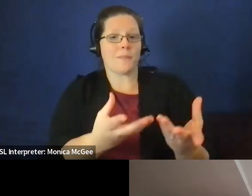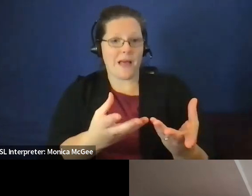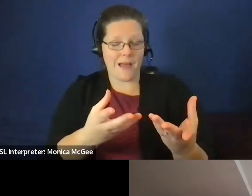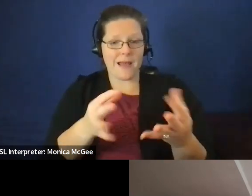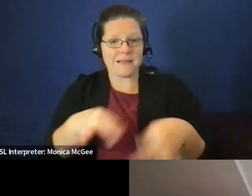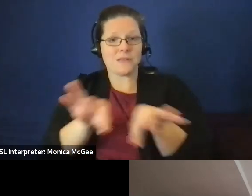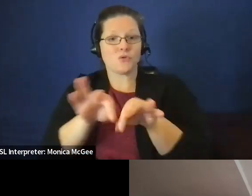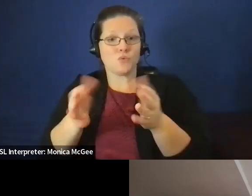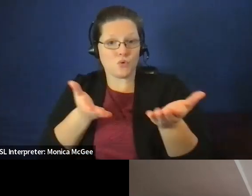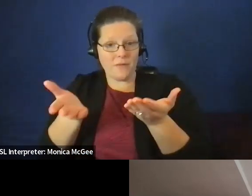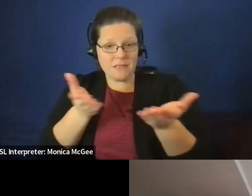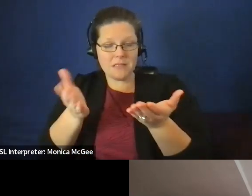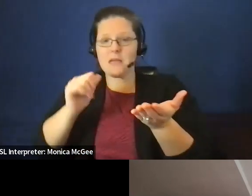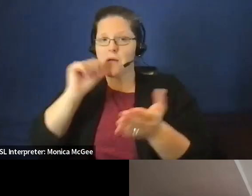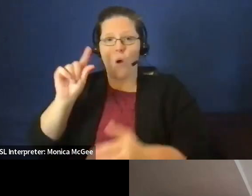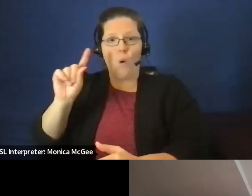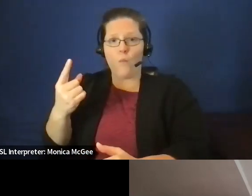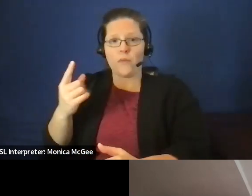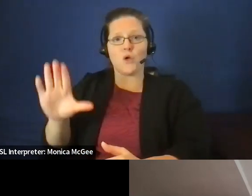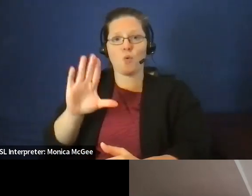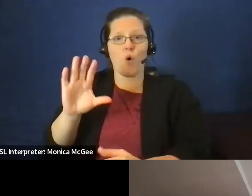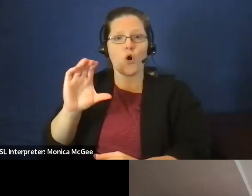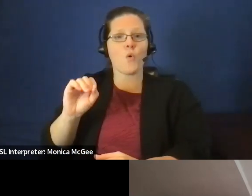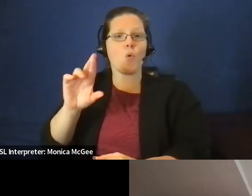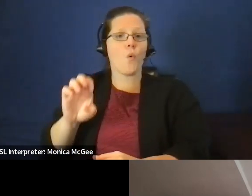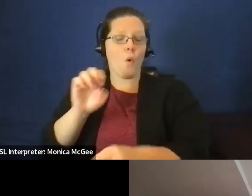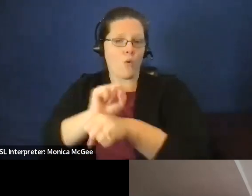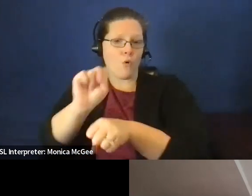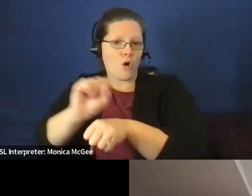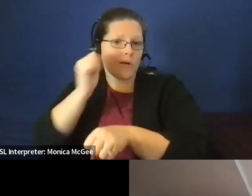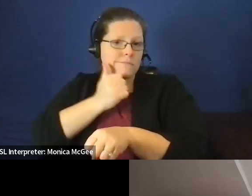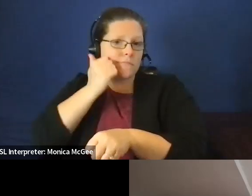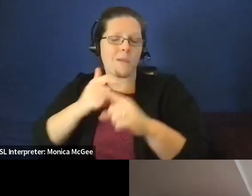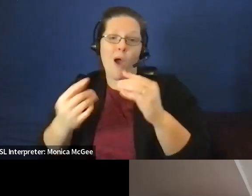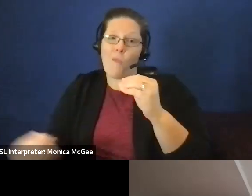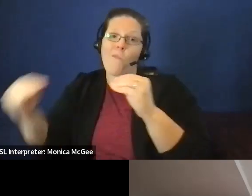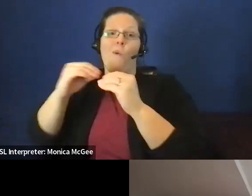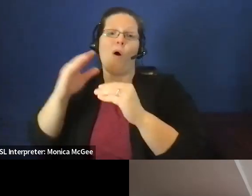COVID and reck needing that CILs for doing across the country in response to